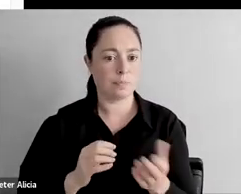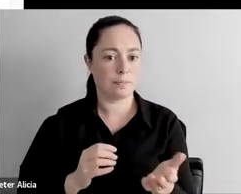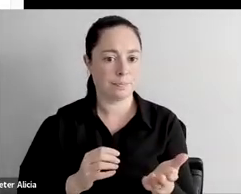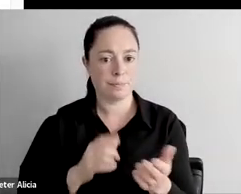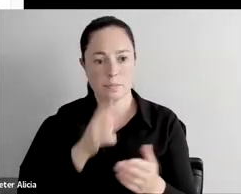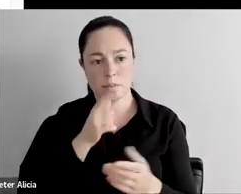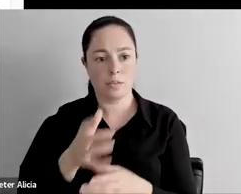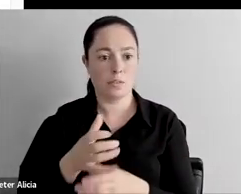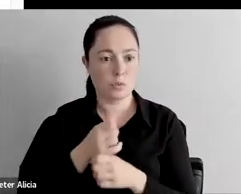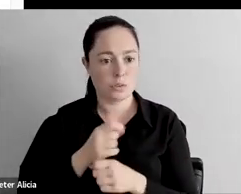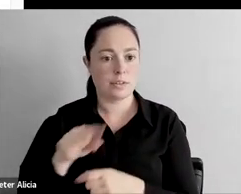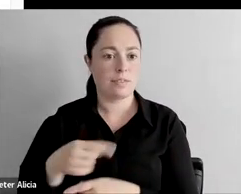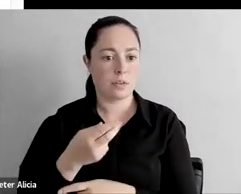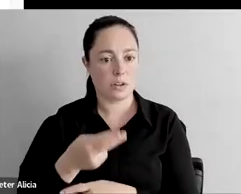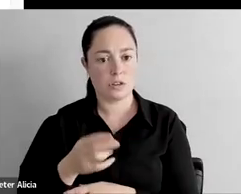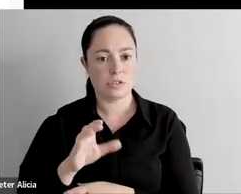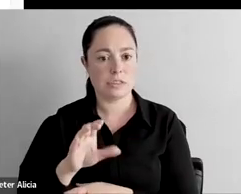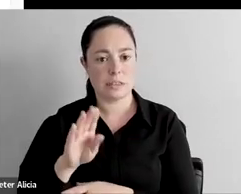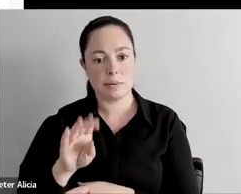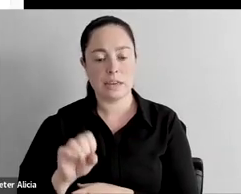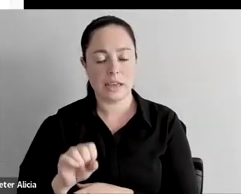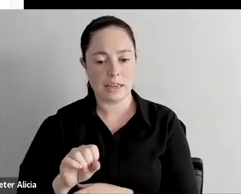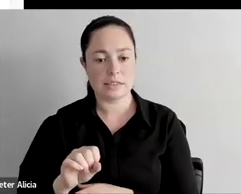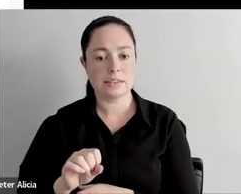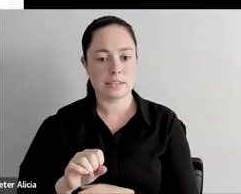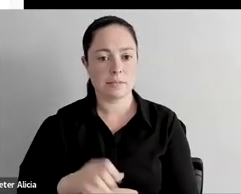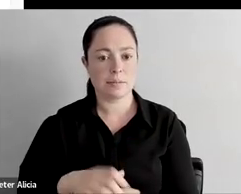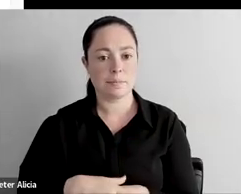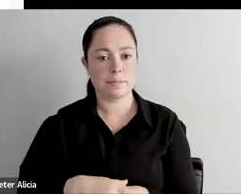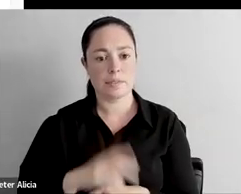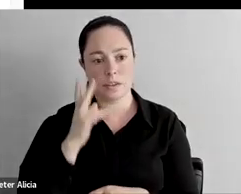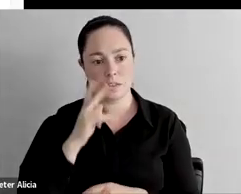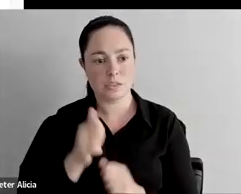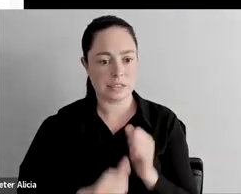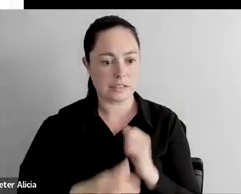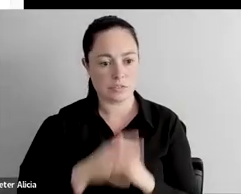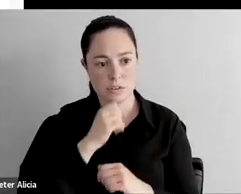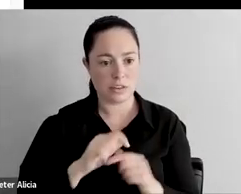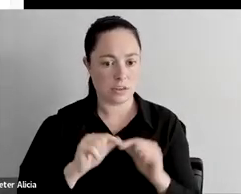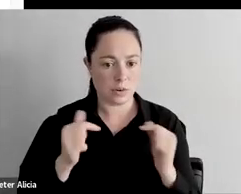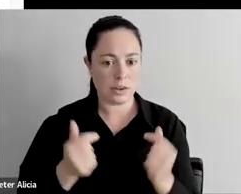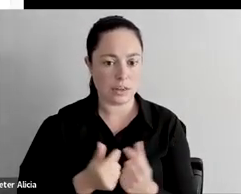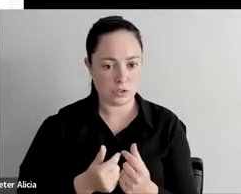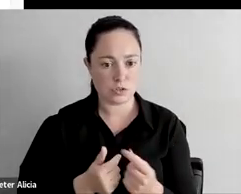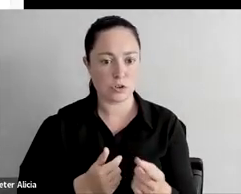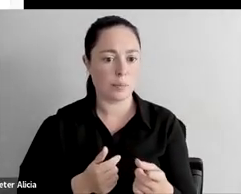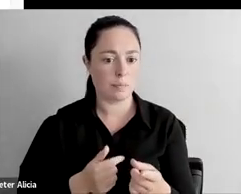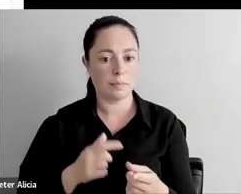only HCBS broken down by sex and age group, for example. And we have the specific numbers